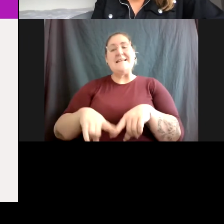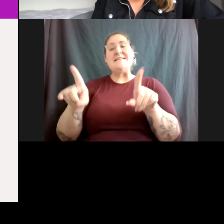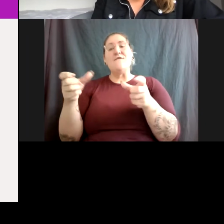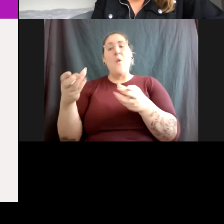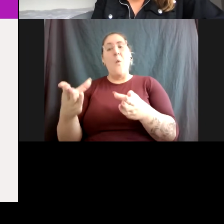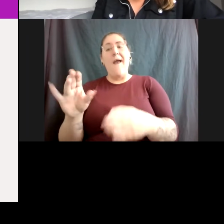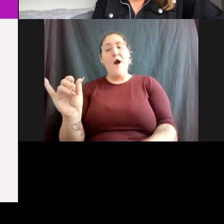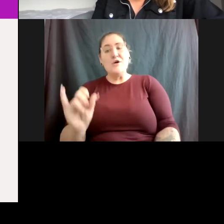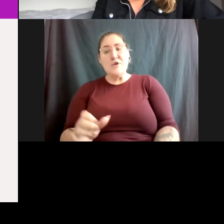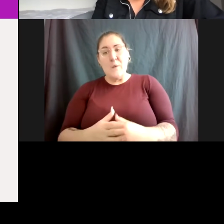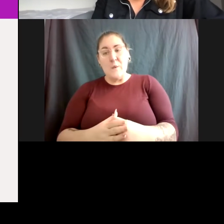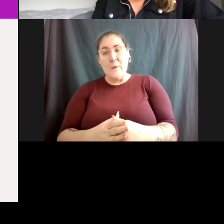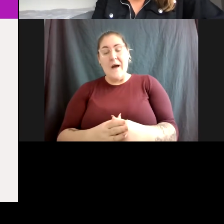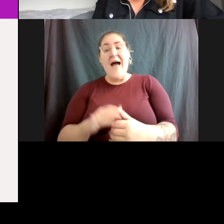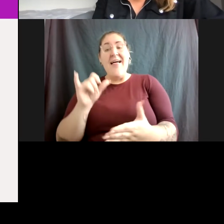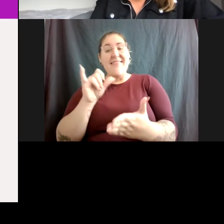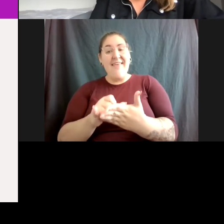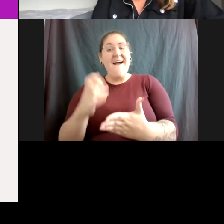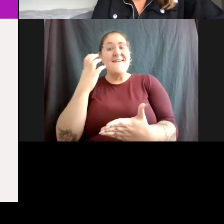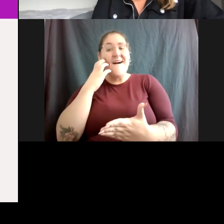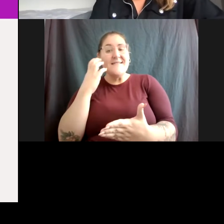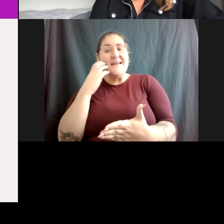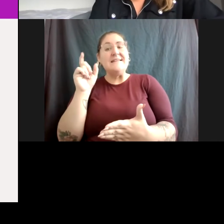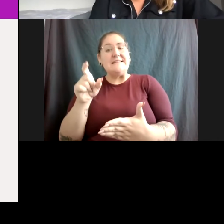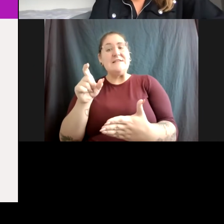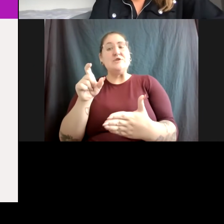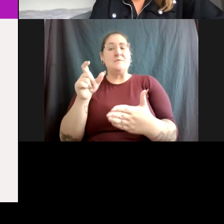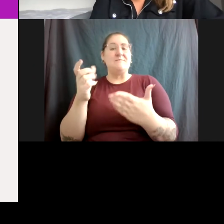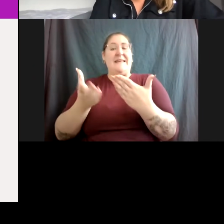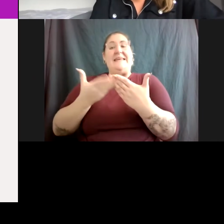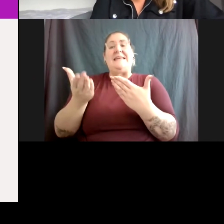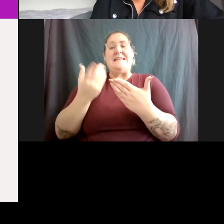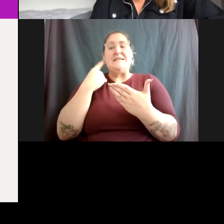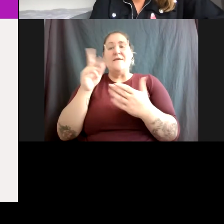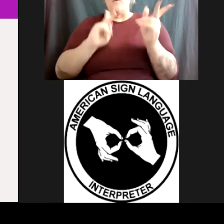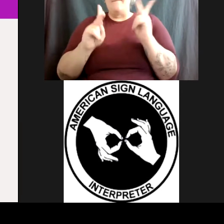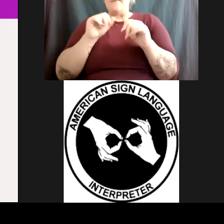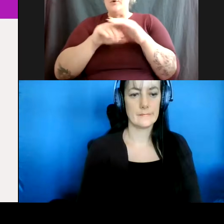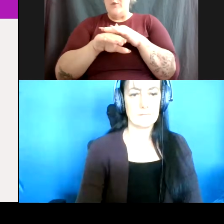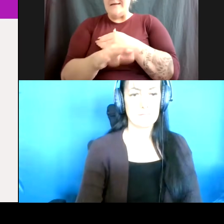reach and that it stays on screen long enough that you can access it. So, again, this helps